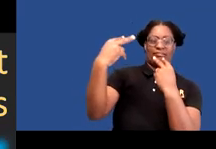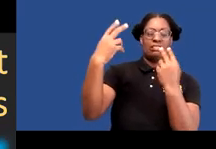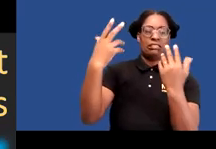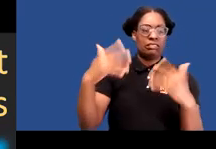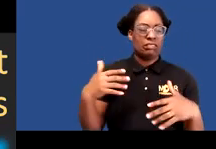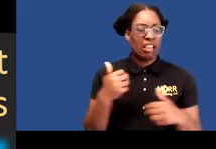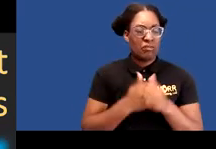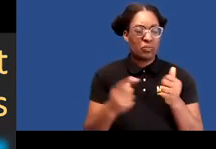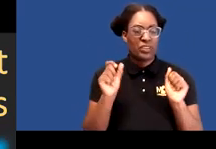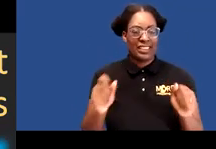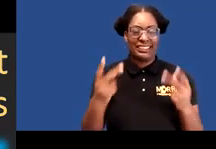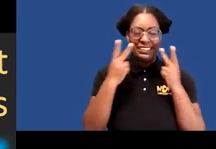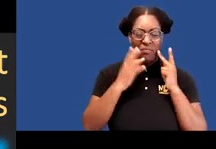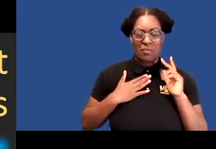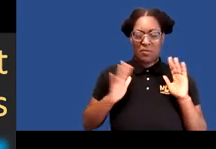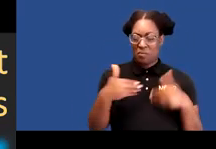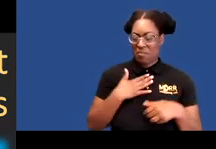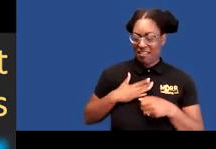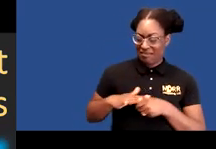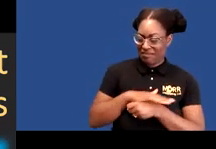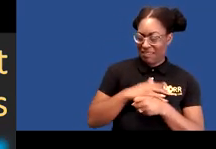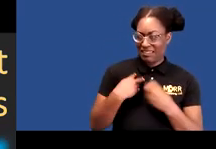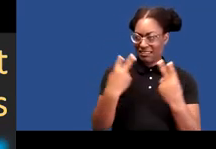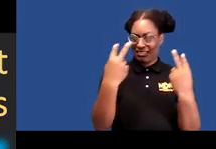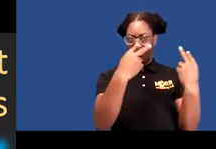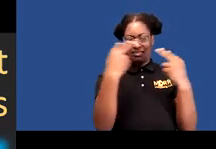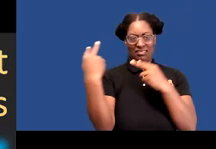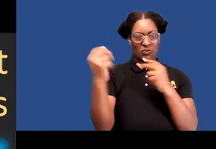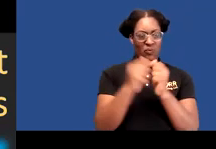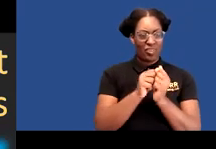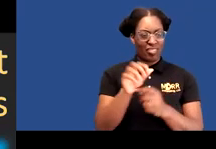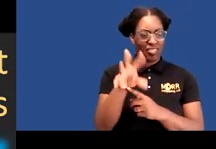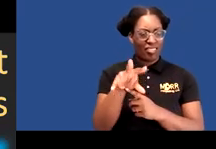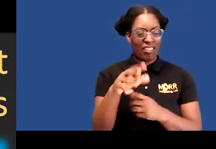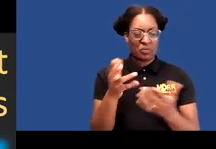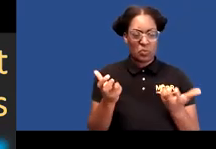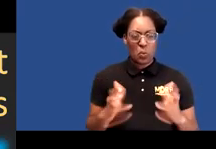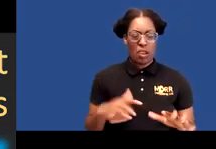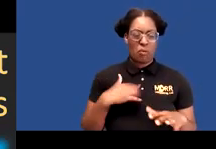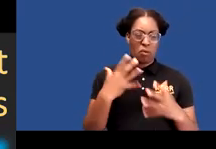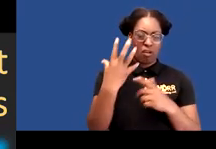and having some sensitivity for those who may prefer not to be on video.